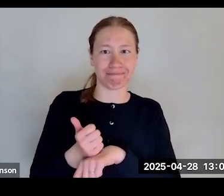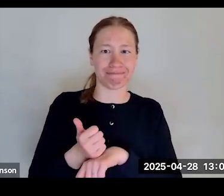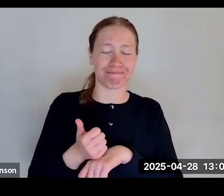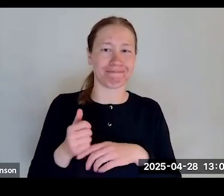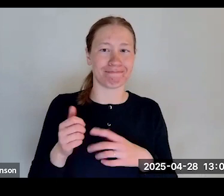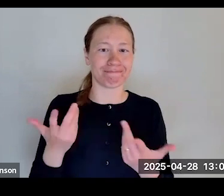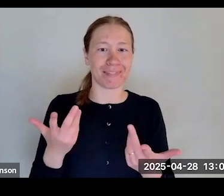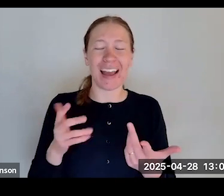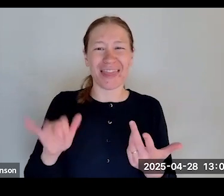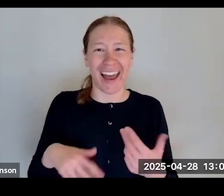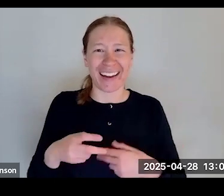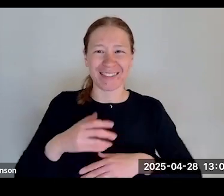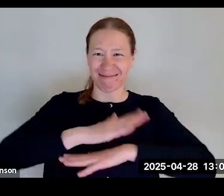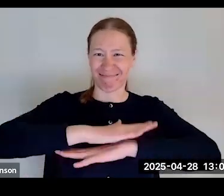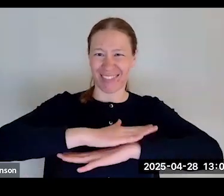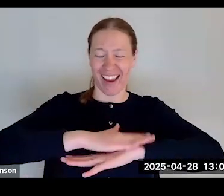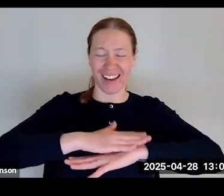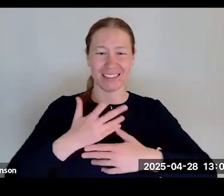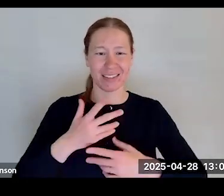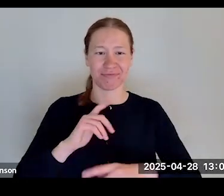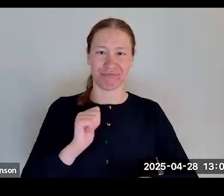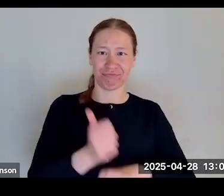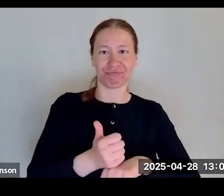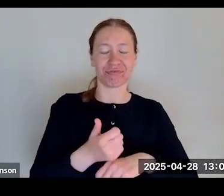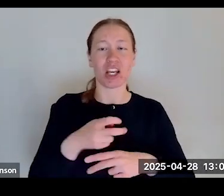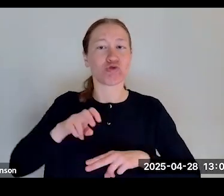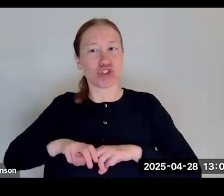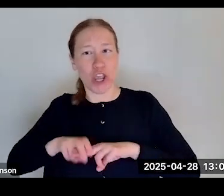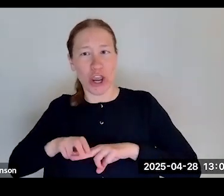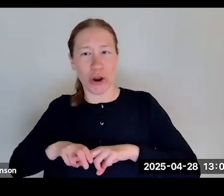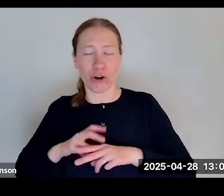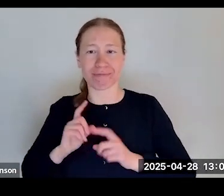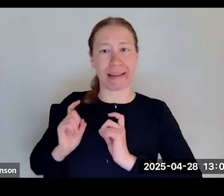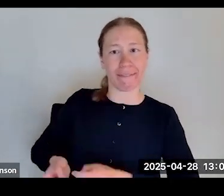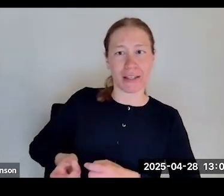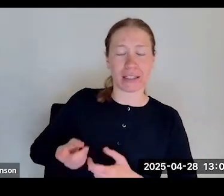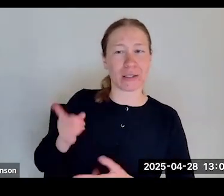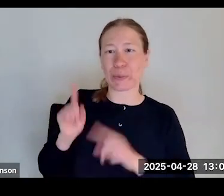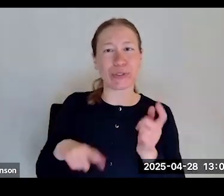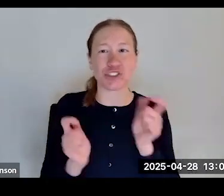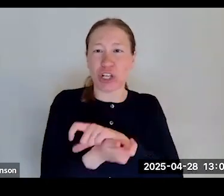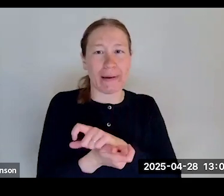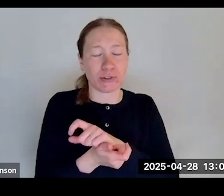to sit in a desk that was situated a certain way in a chair that couldn't be adapted. It's helpful to assess